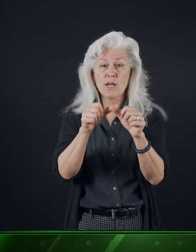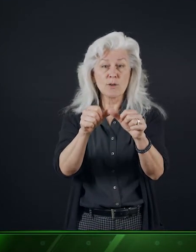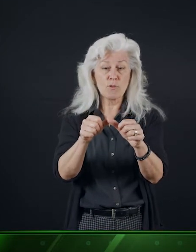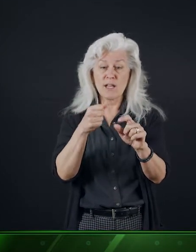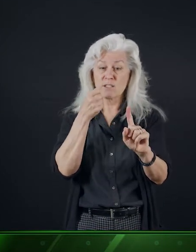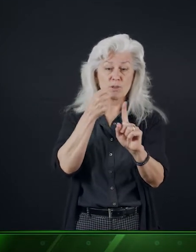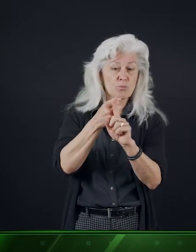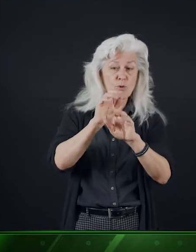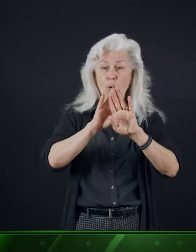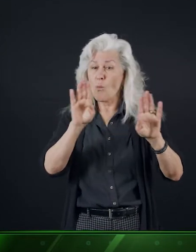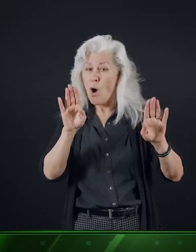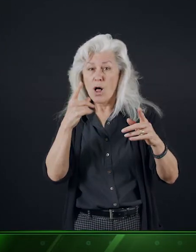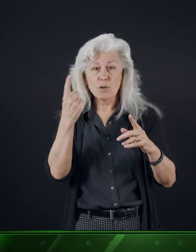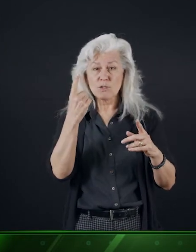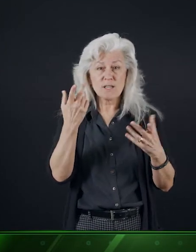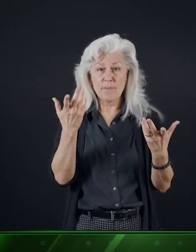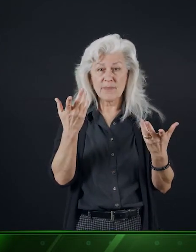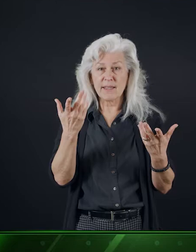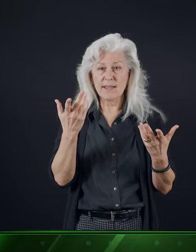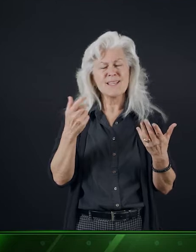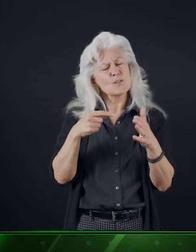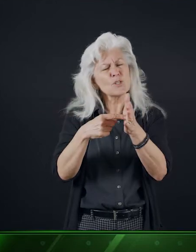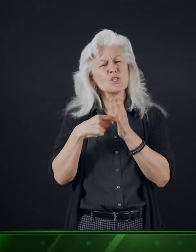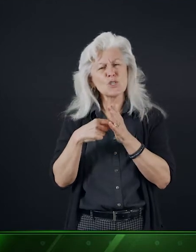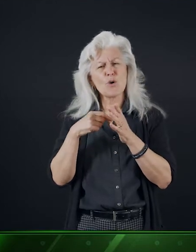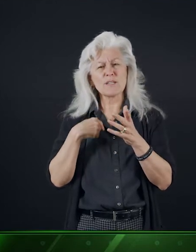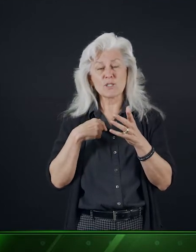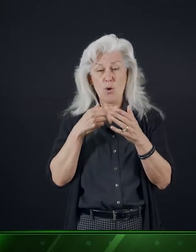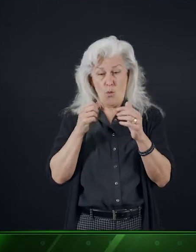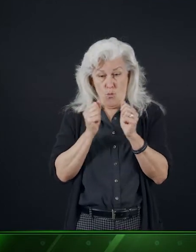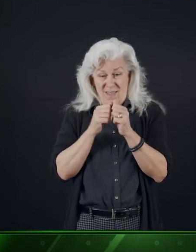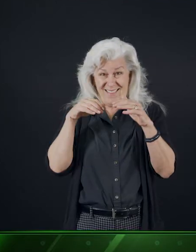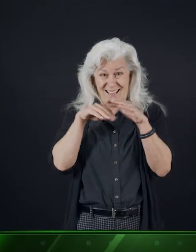And it just shows that with accessibility, there's no real limit to what you can do.